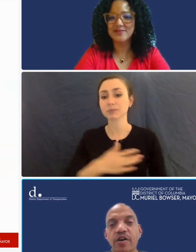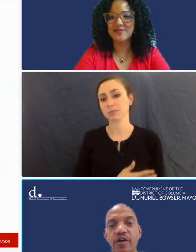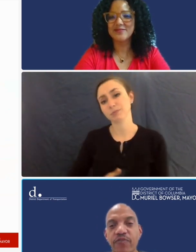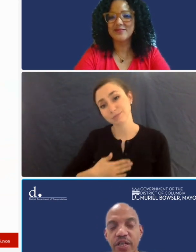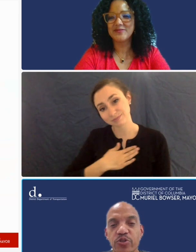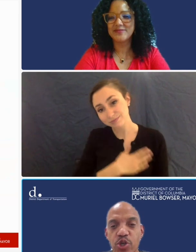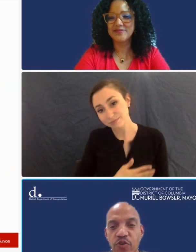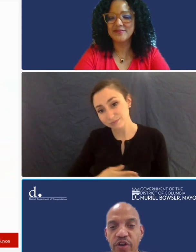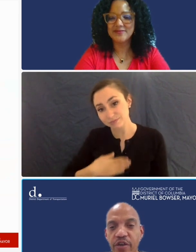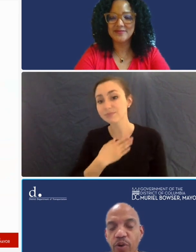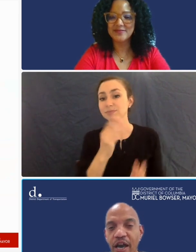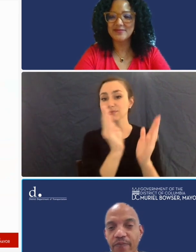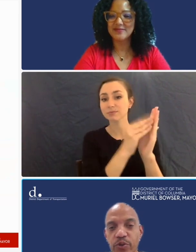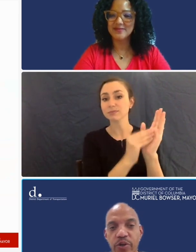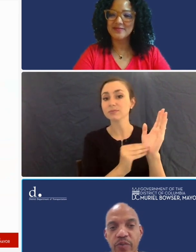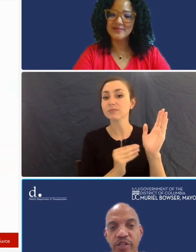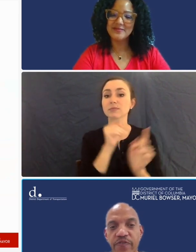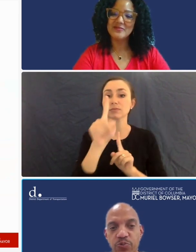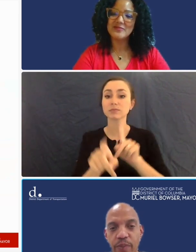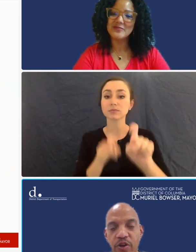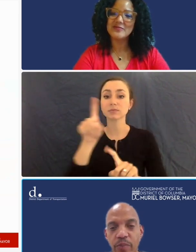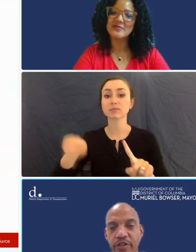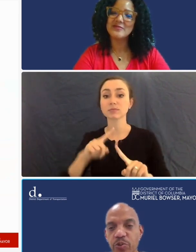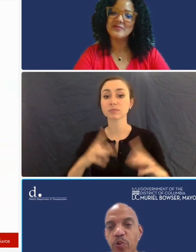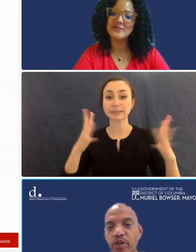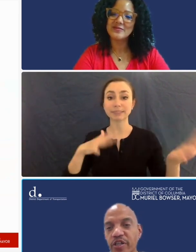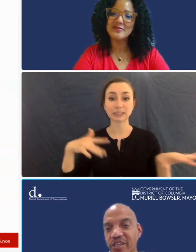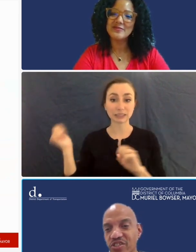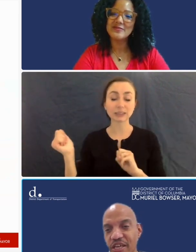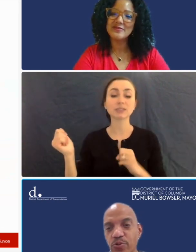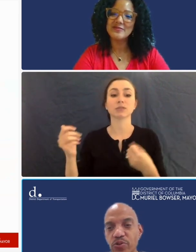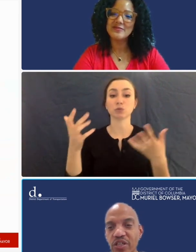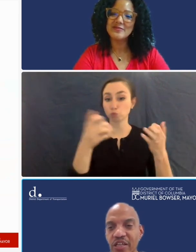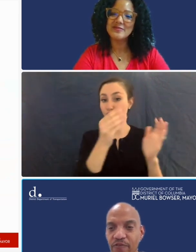fill out the survey uh after you um leave this webinar because we want to continue to deliver